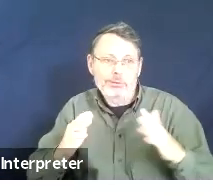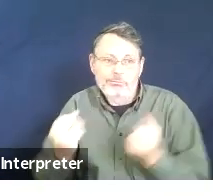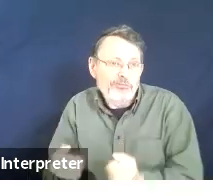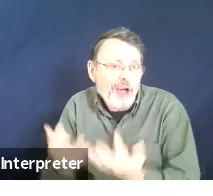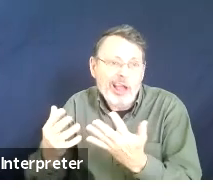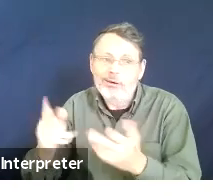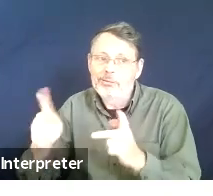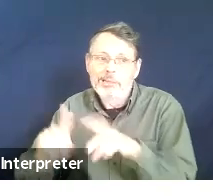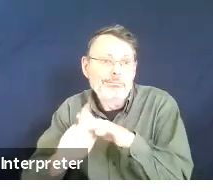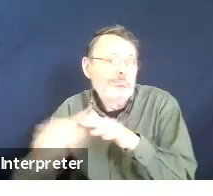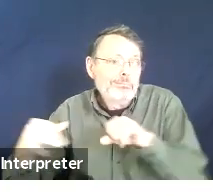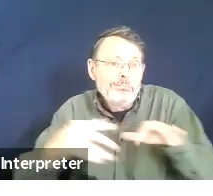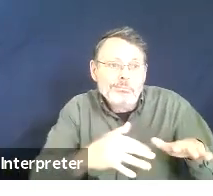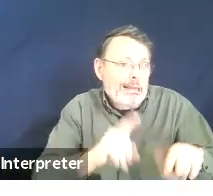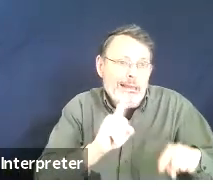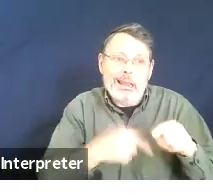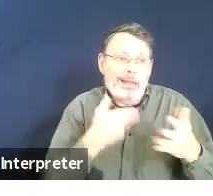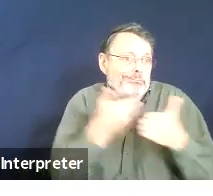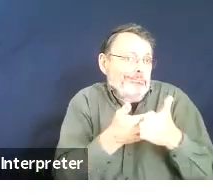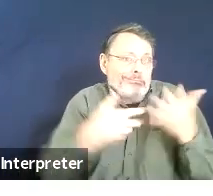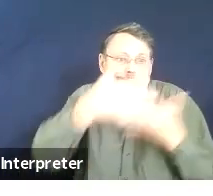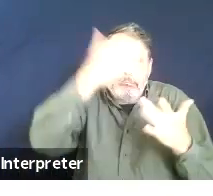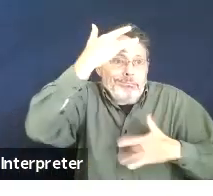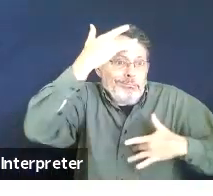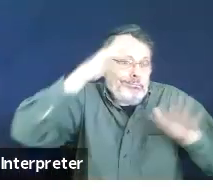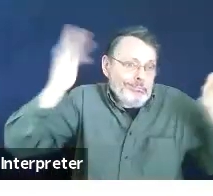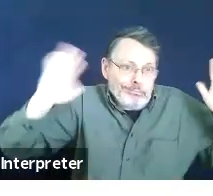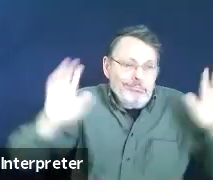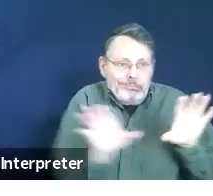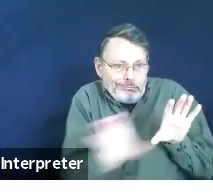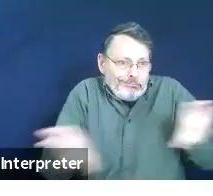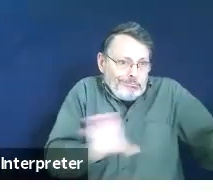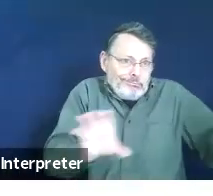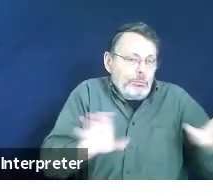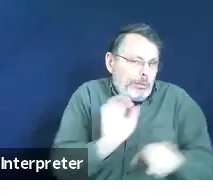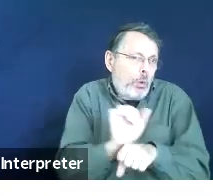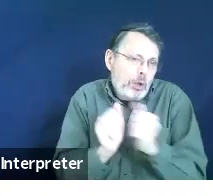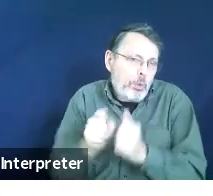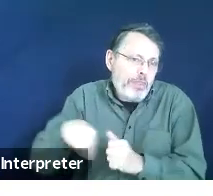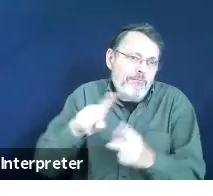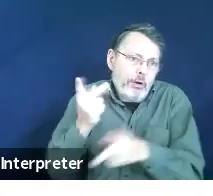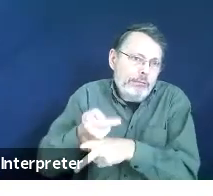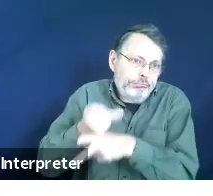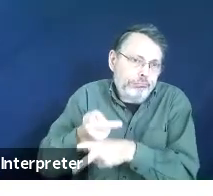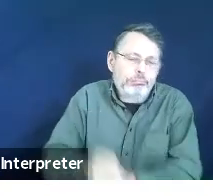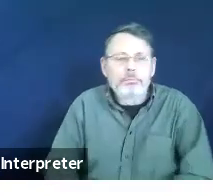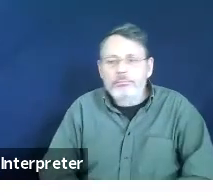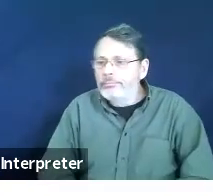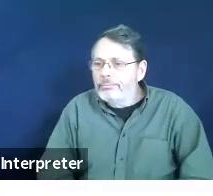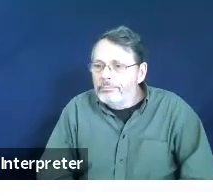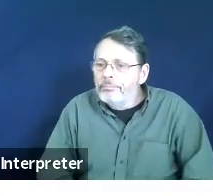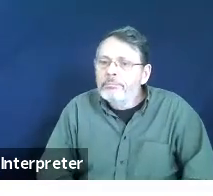working closely at and working with individual assistants very closely on. And emergency service